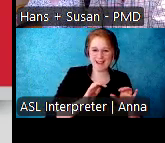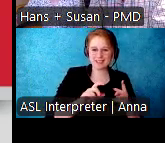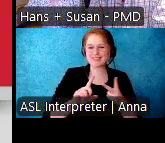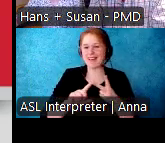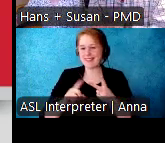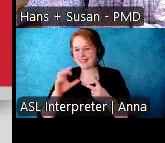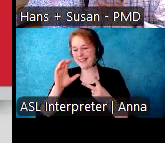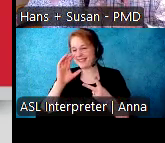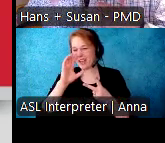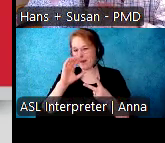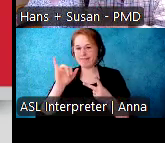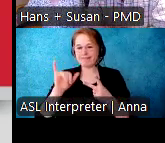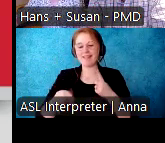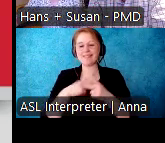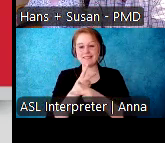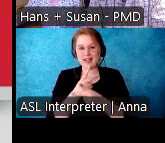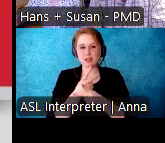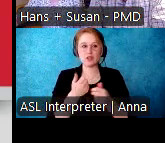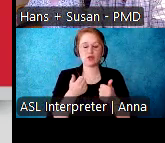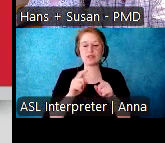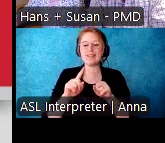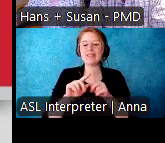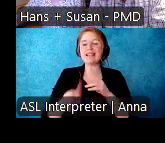to handle different kinds of messaging. So let's take a look.